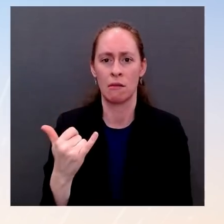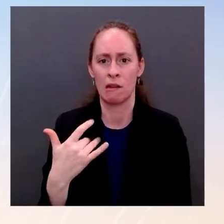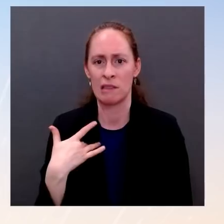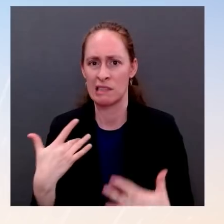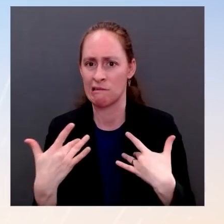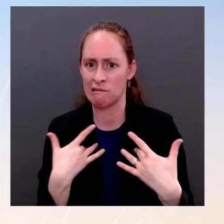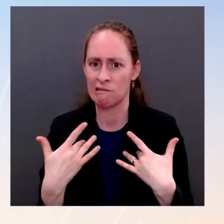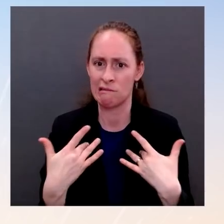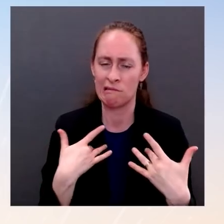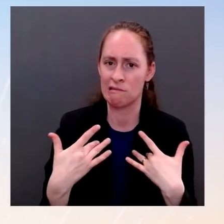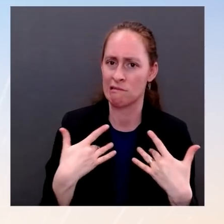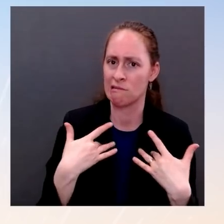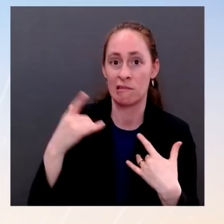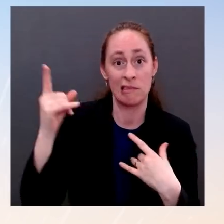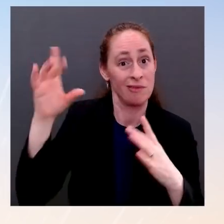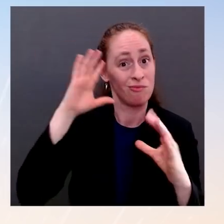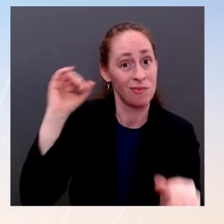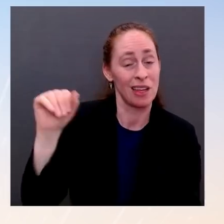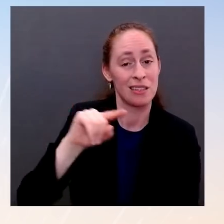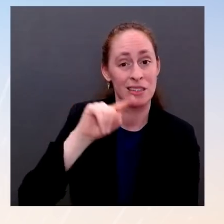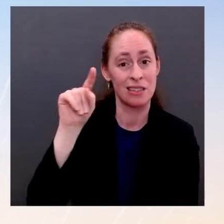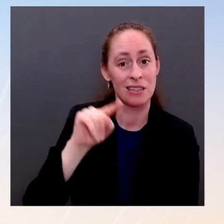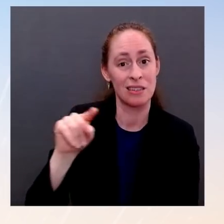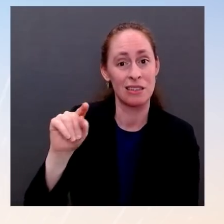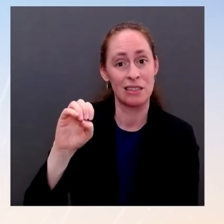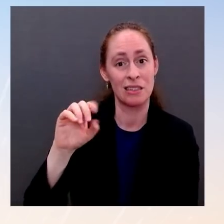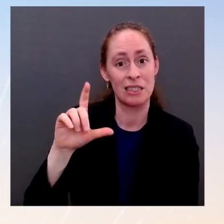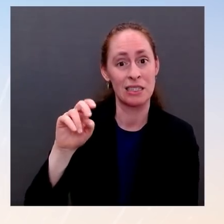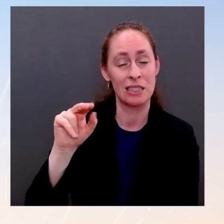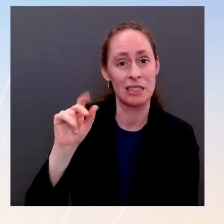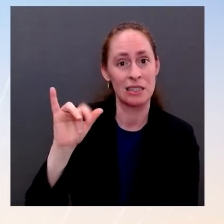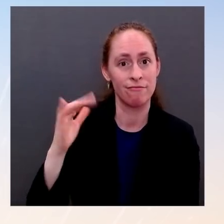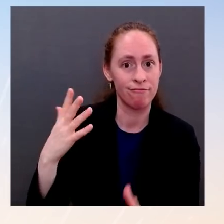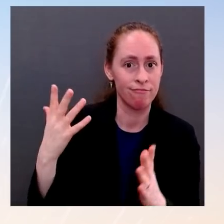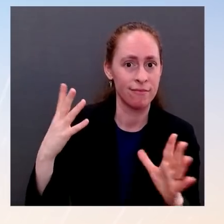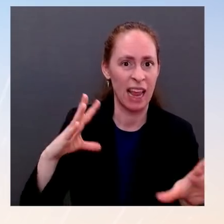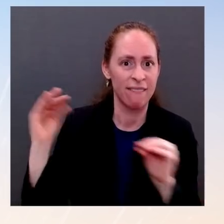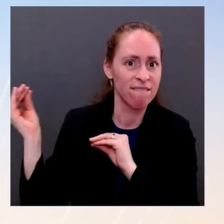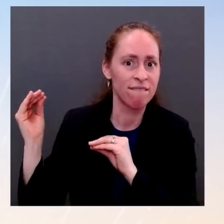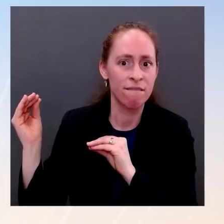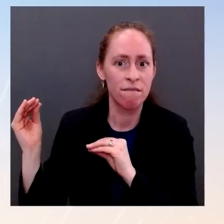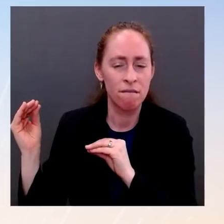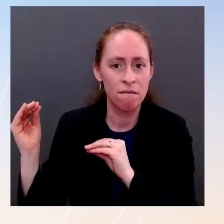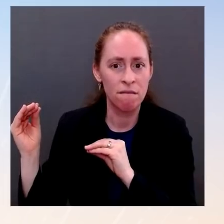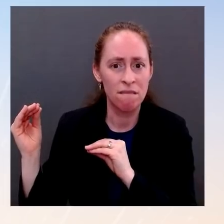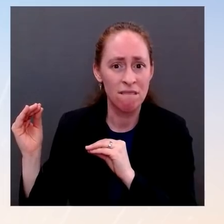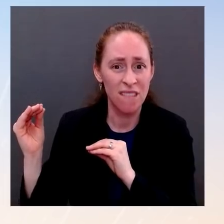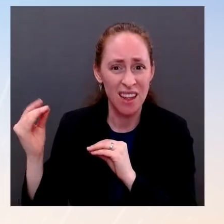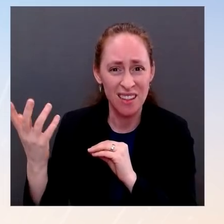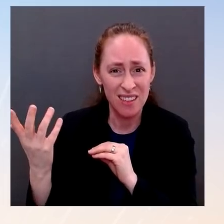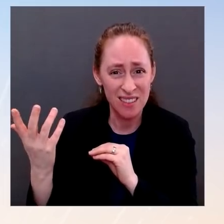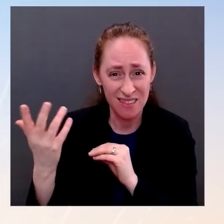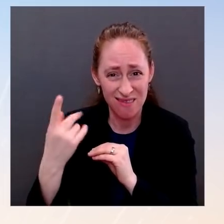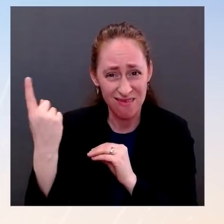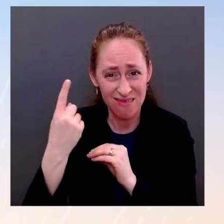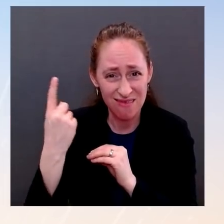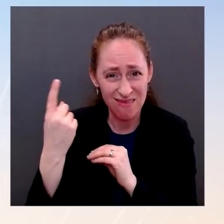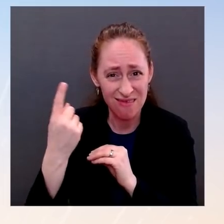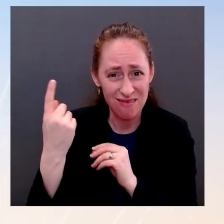that there are concerns about him leaving right now? Ms. Psaki: I'm just not going to detail any private diplomatic conversations. But again, I'd reiterate it's a decision